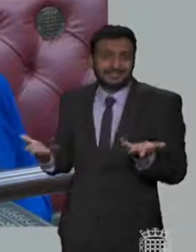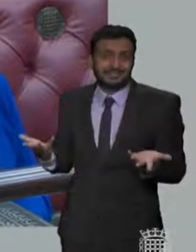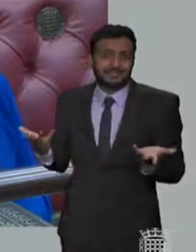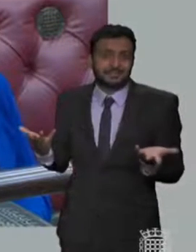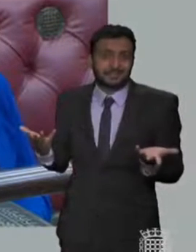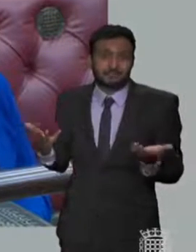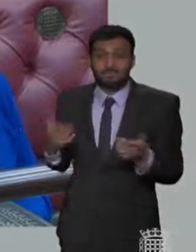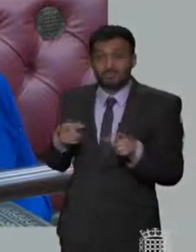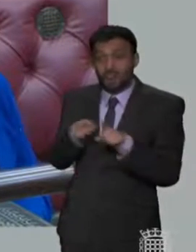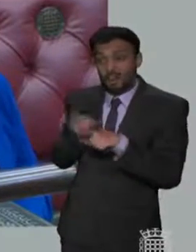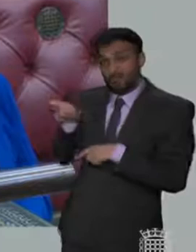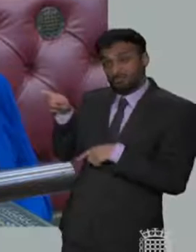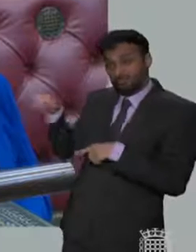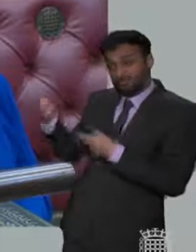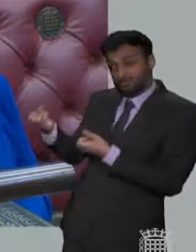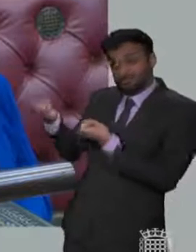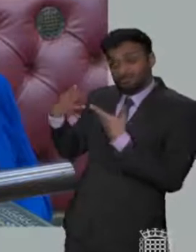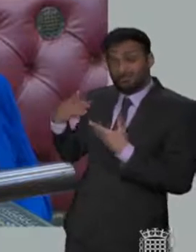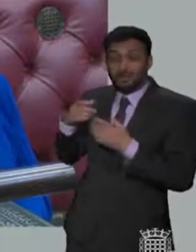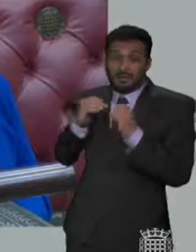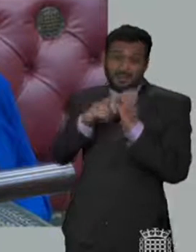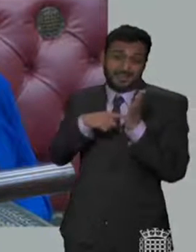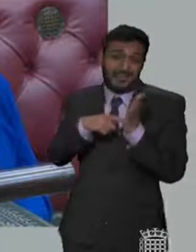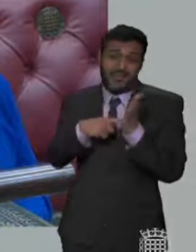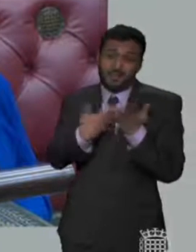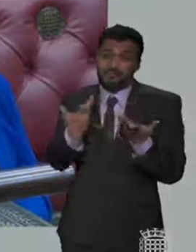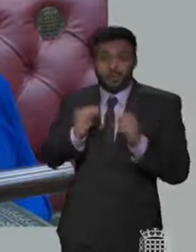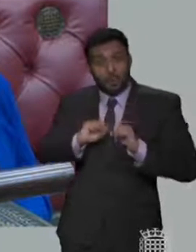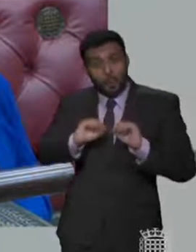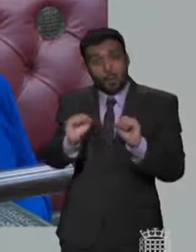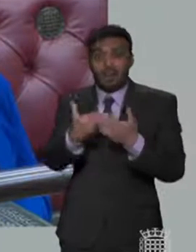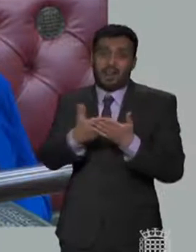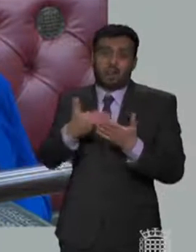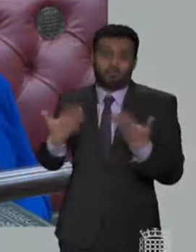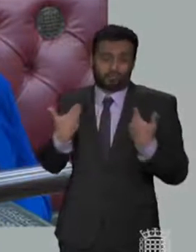bsl is a rich and vibrant language in its own right that helps to build a sense of